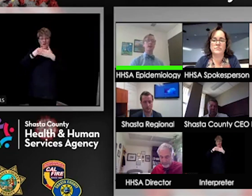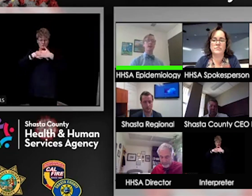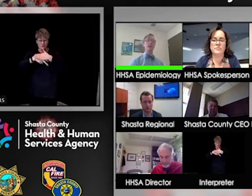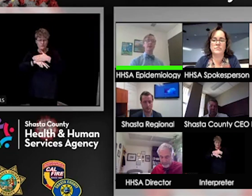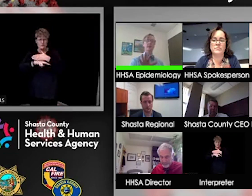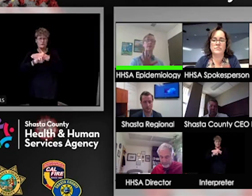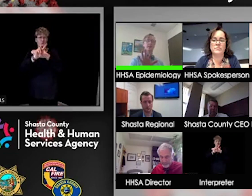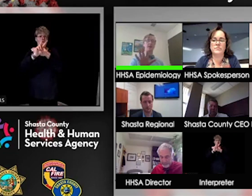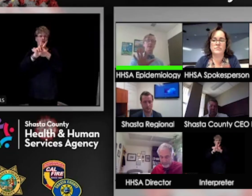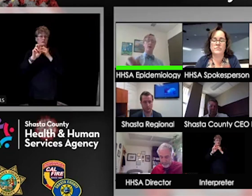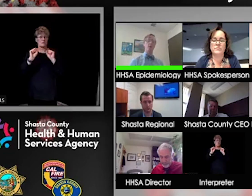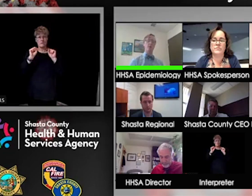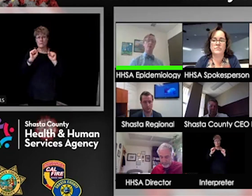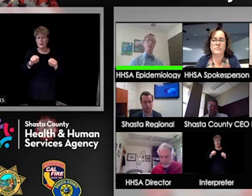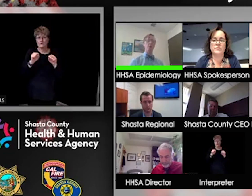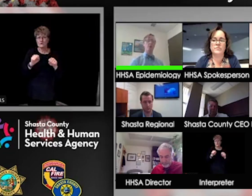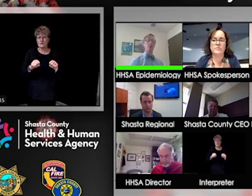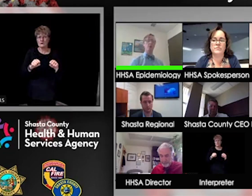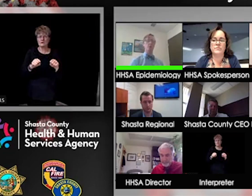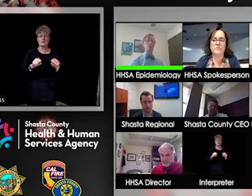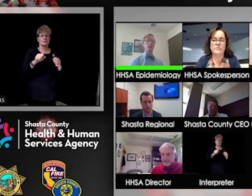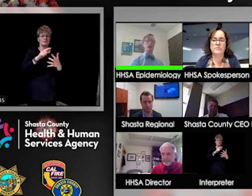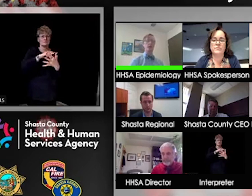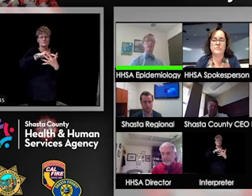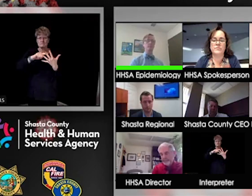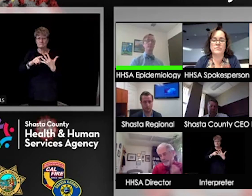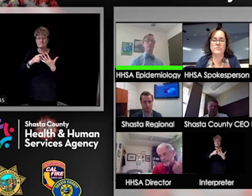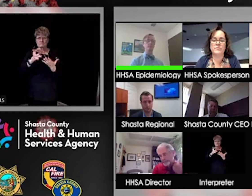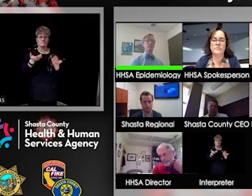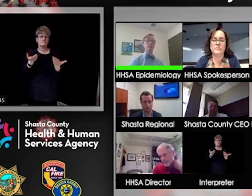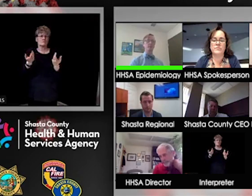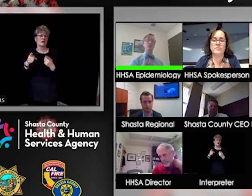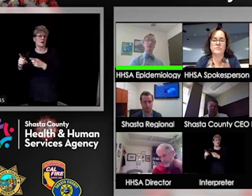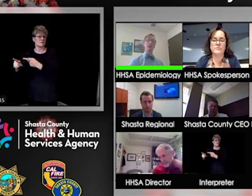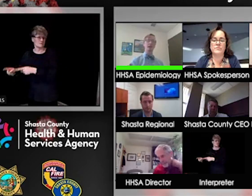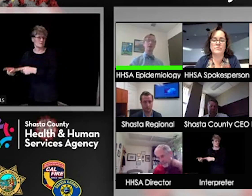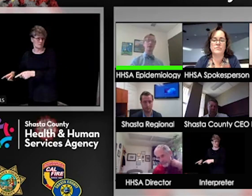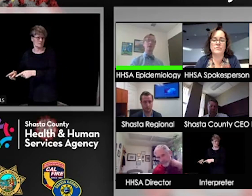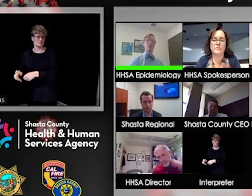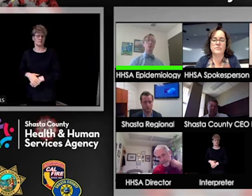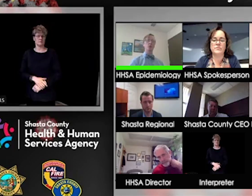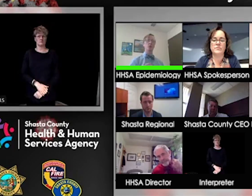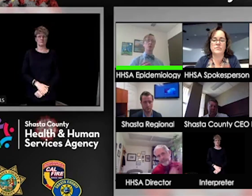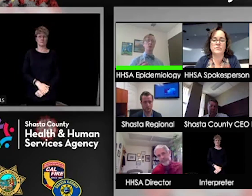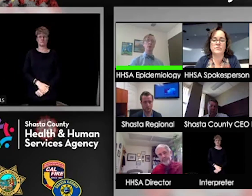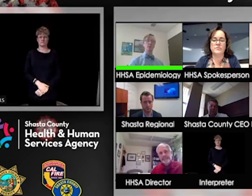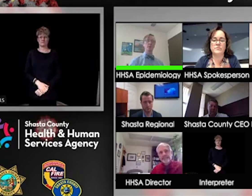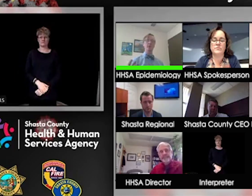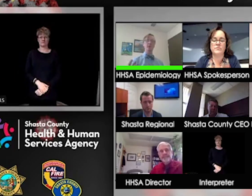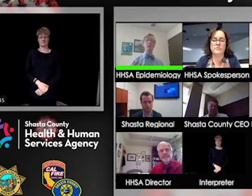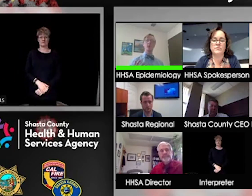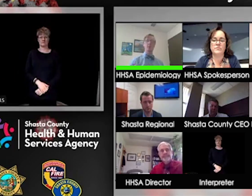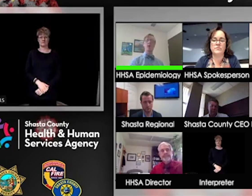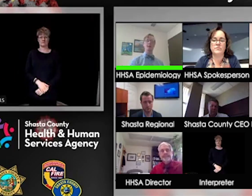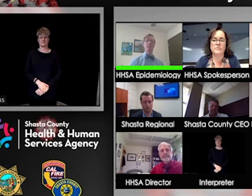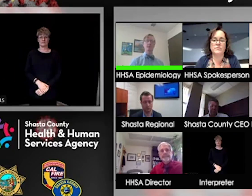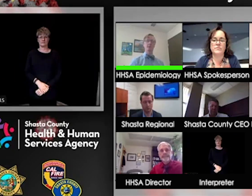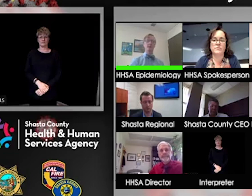and again everything that's kind of under those shaded areas could be a possibility,